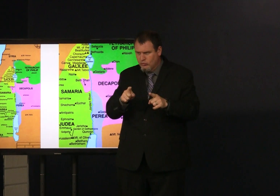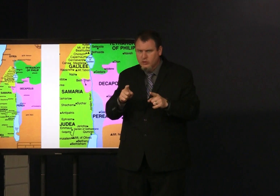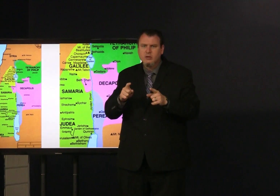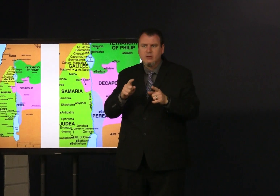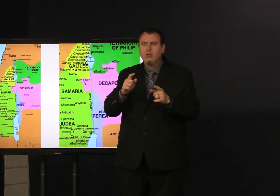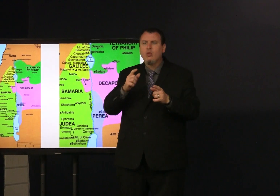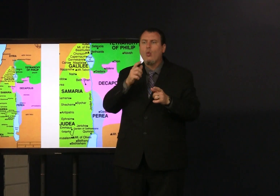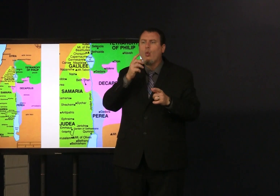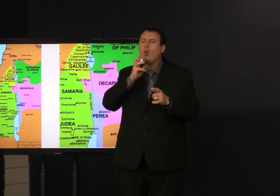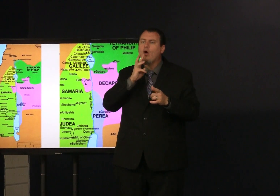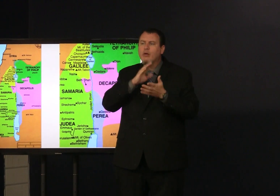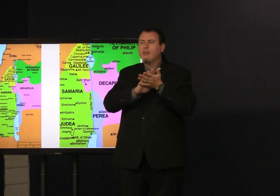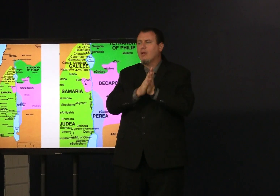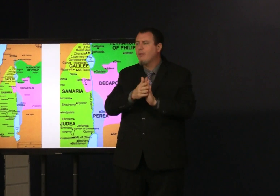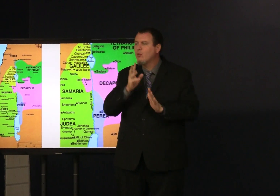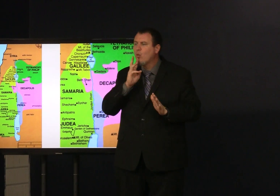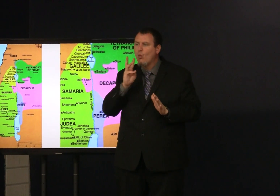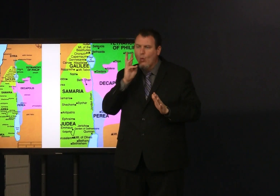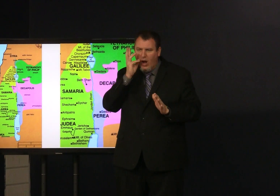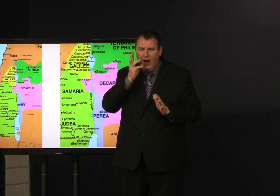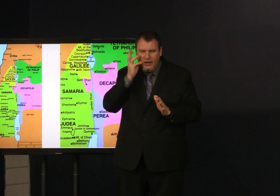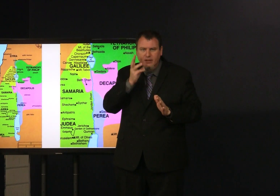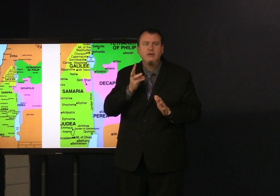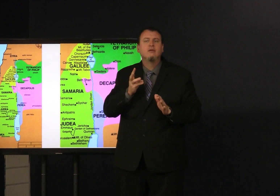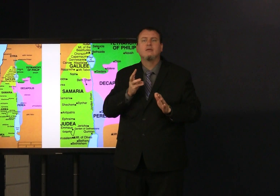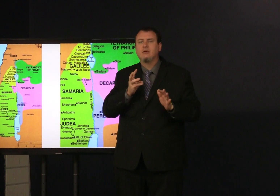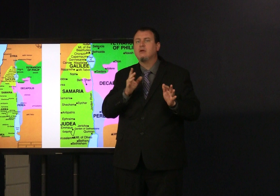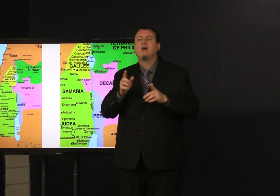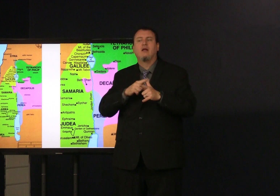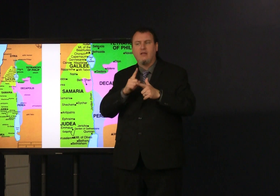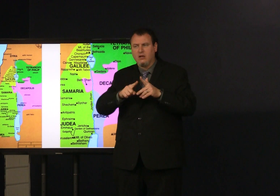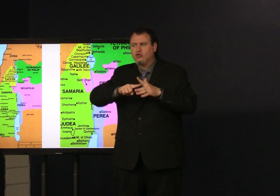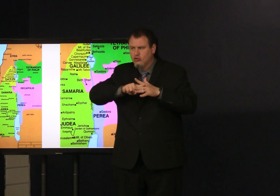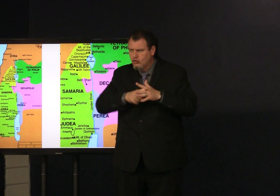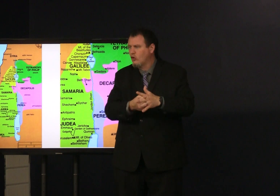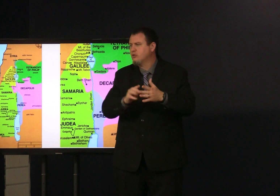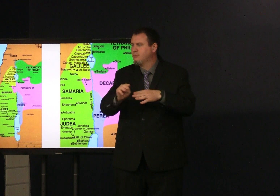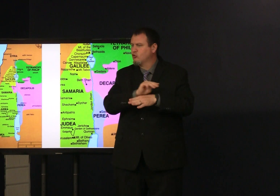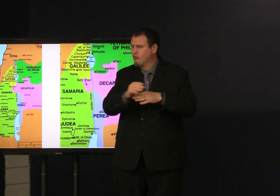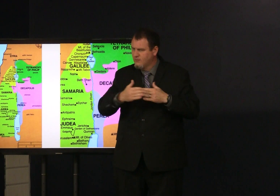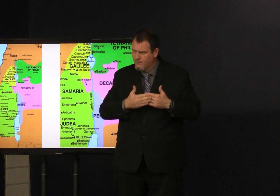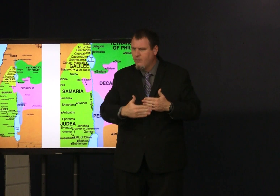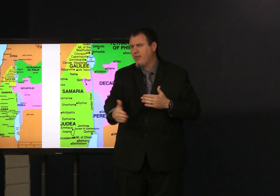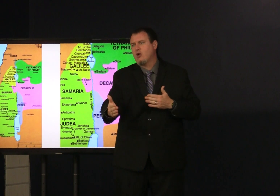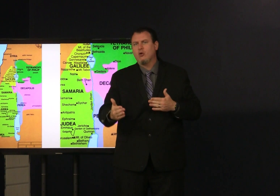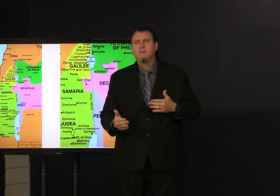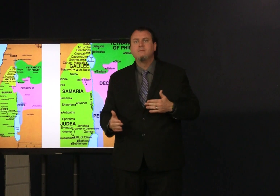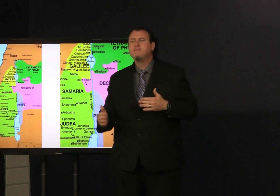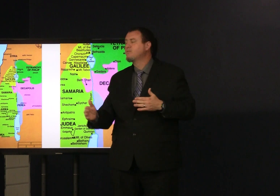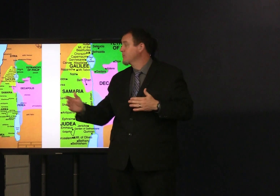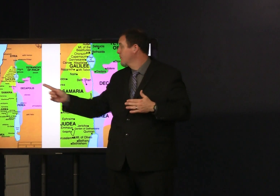that he performed was when water turned into wine and then he started his ministry after that